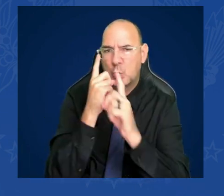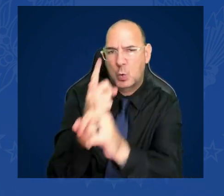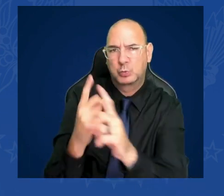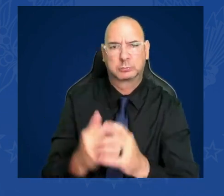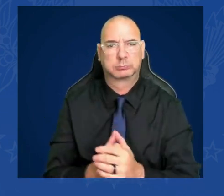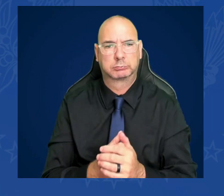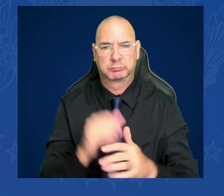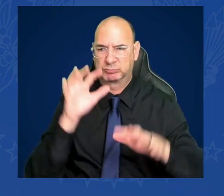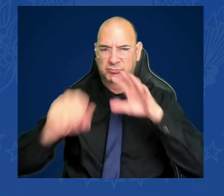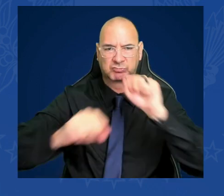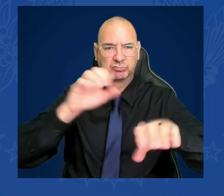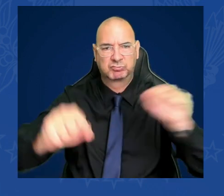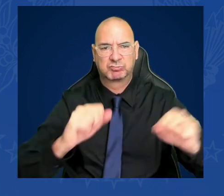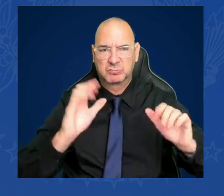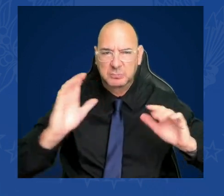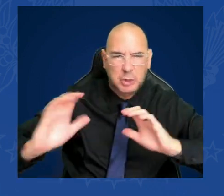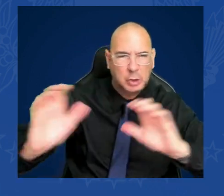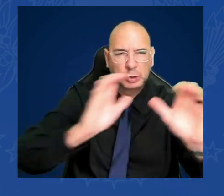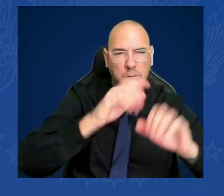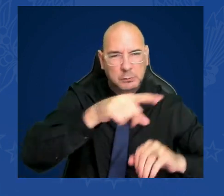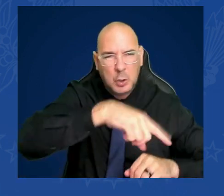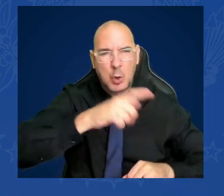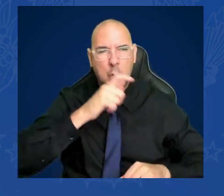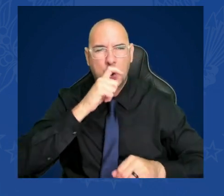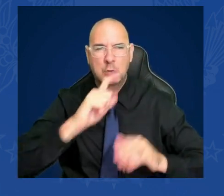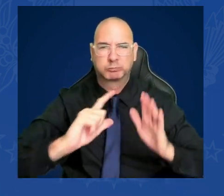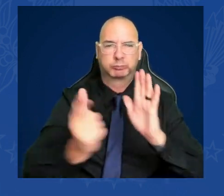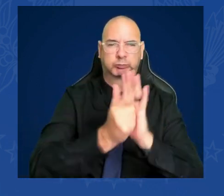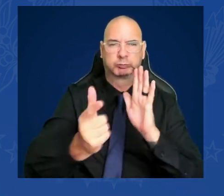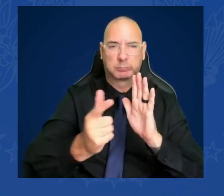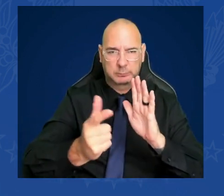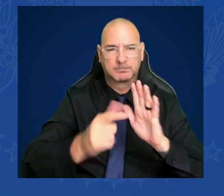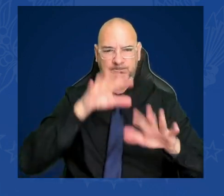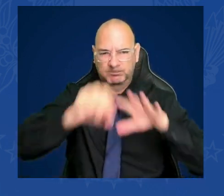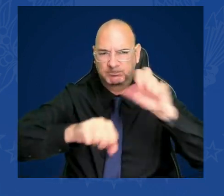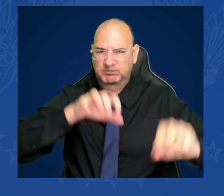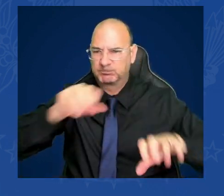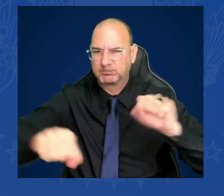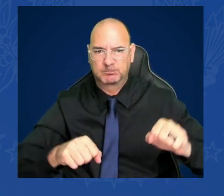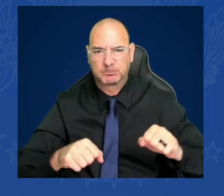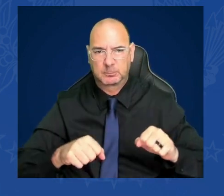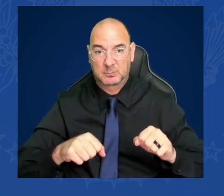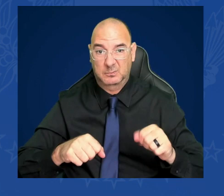and unregulated fishing in the region. (Bells begin to chime.) These leaders have told me before,